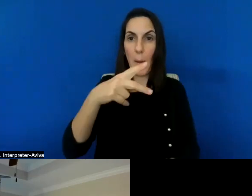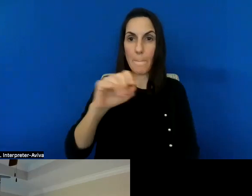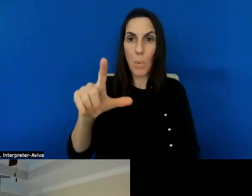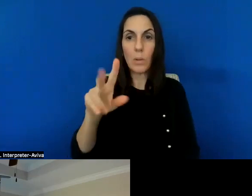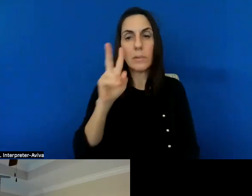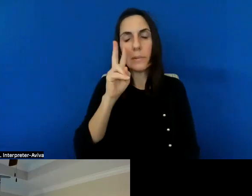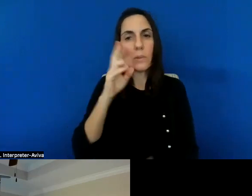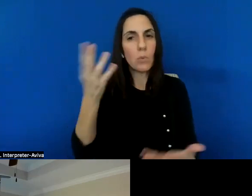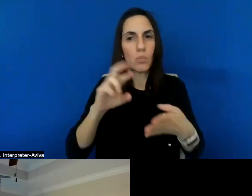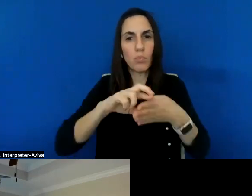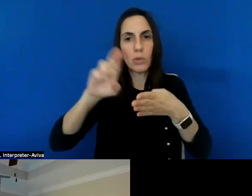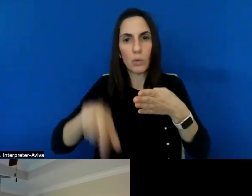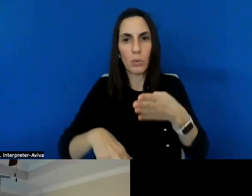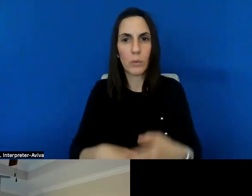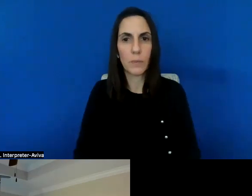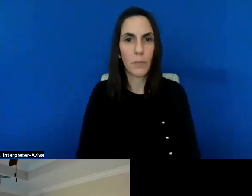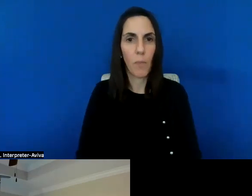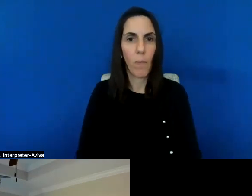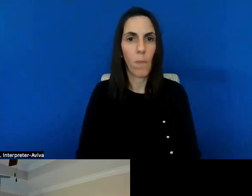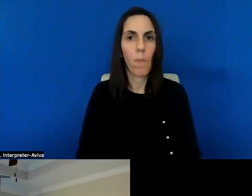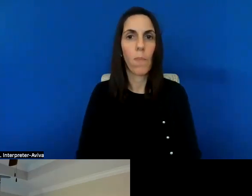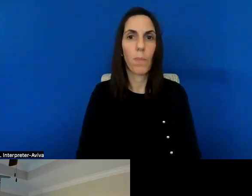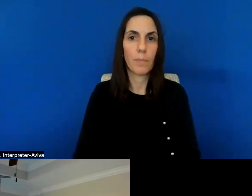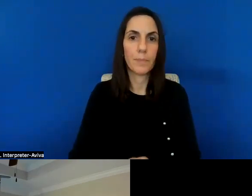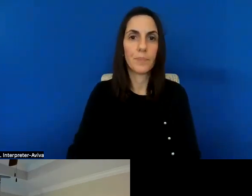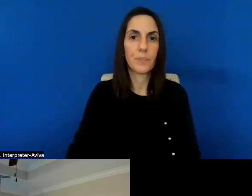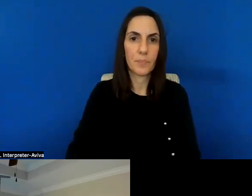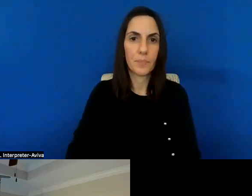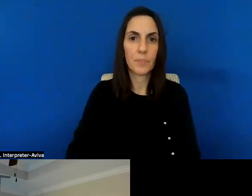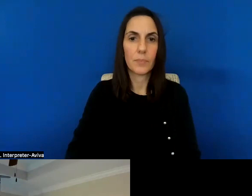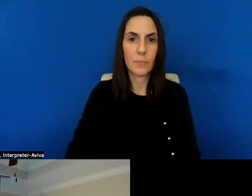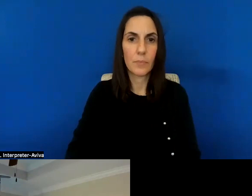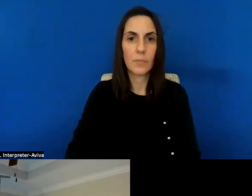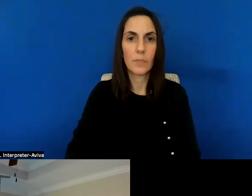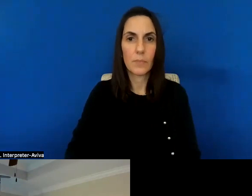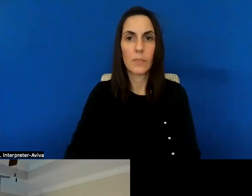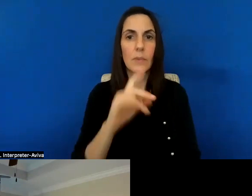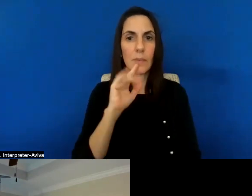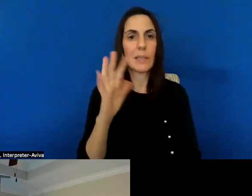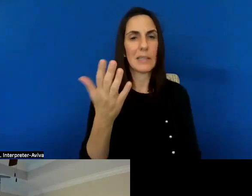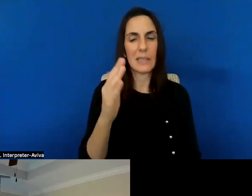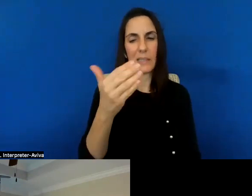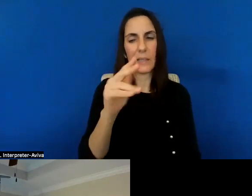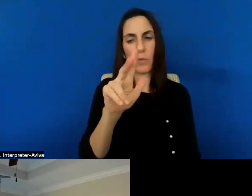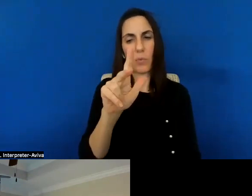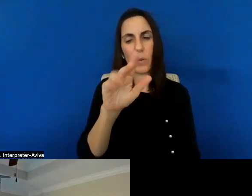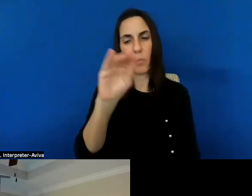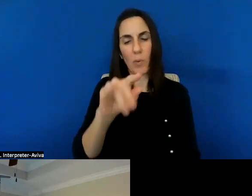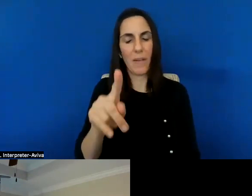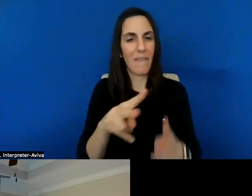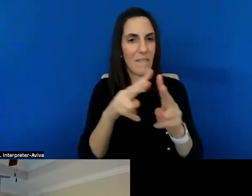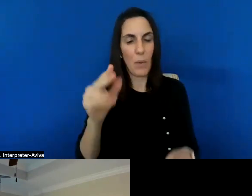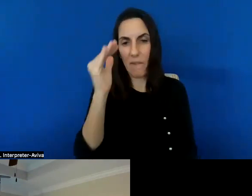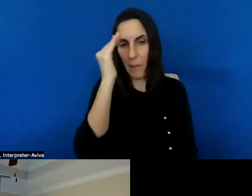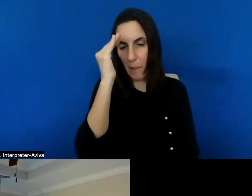11:07:01 Oh, right! So about 23% of you are very familiar for my job.